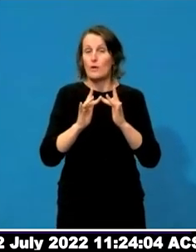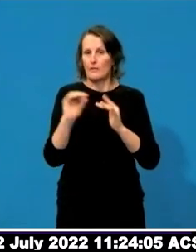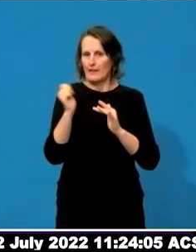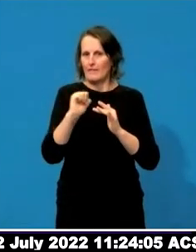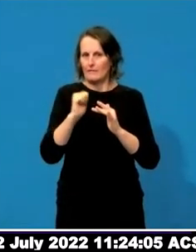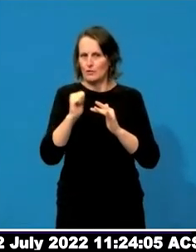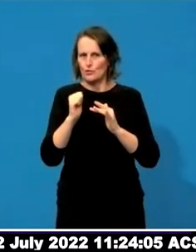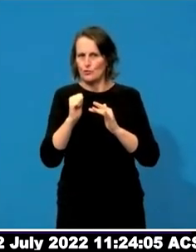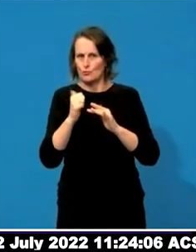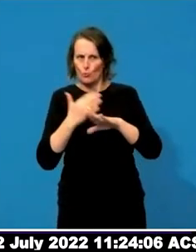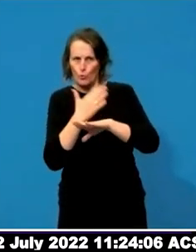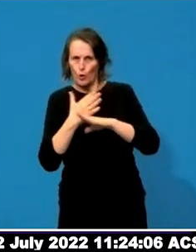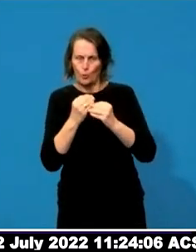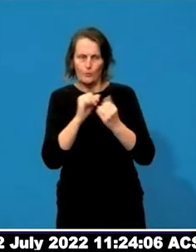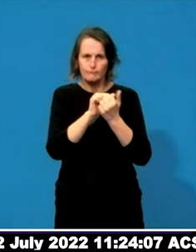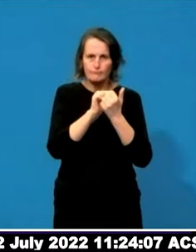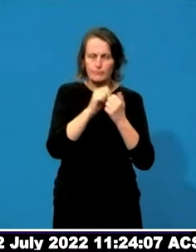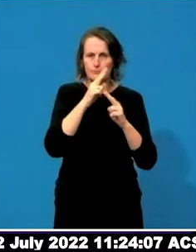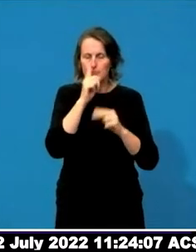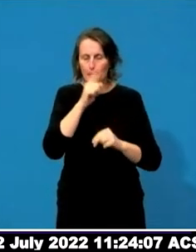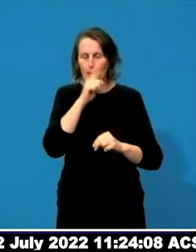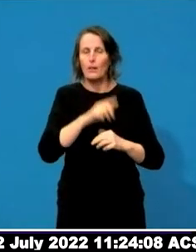The Aboriginal Medical Services play a critical role